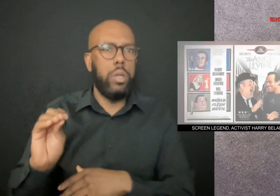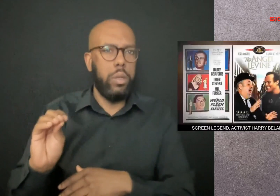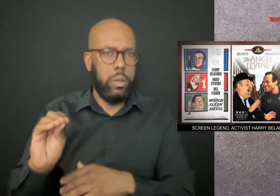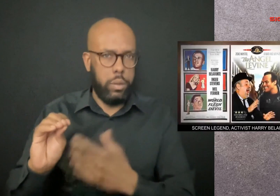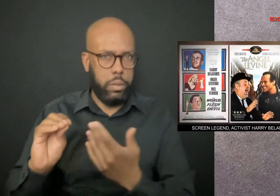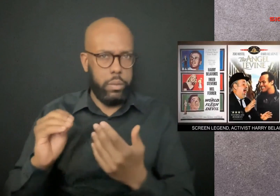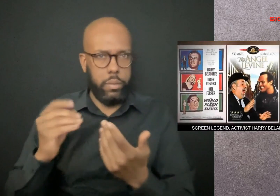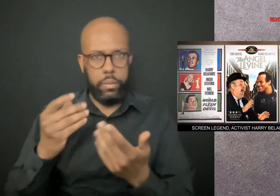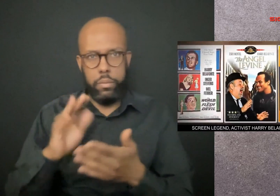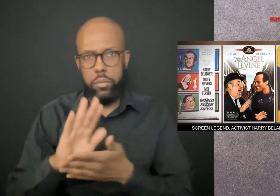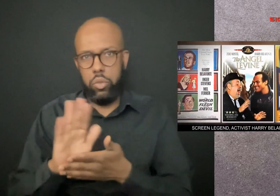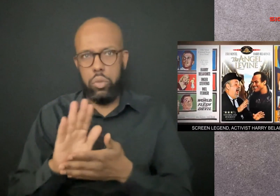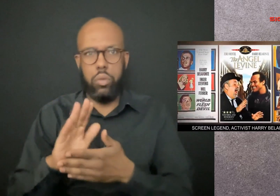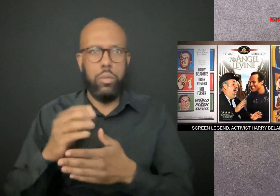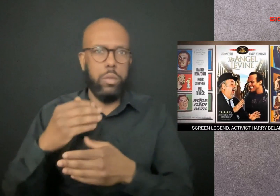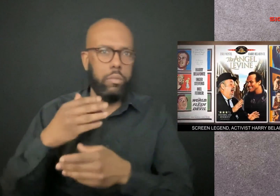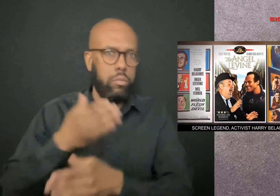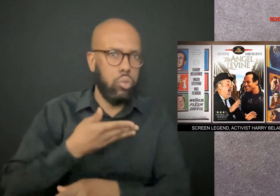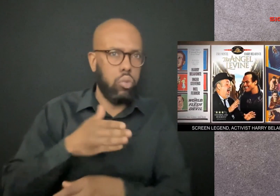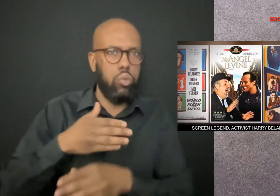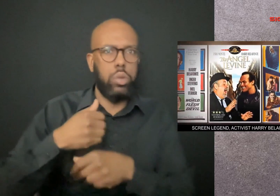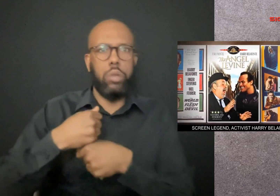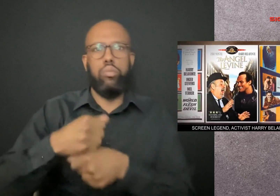he also recorded more than 40 albums